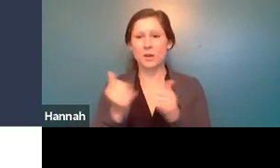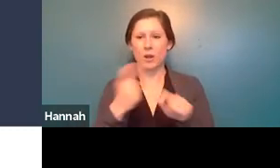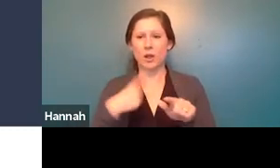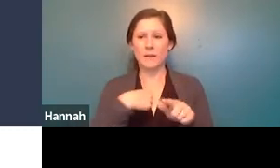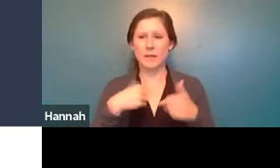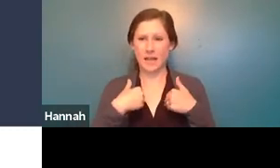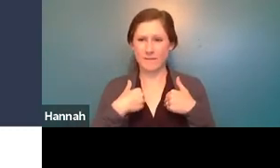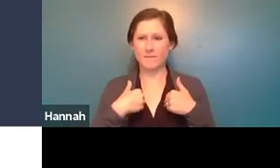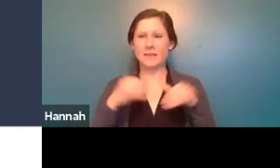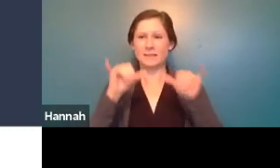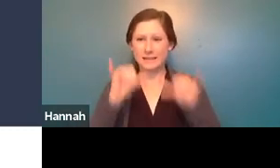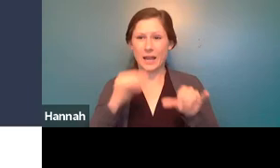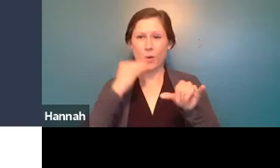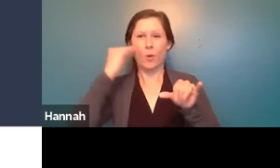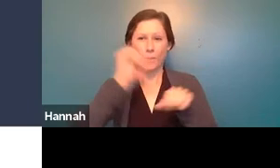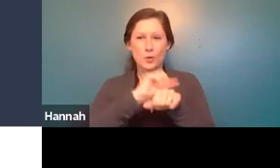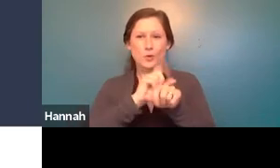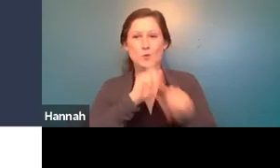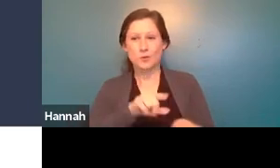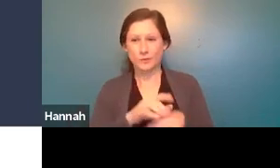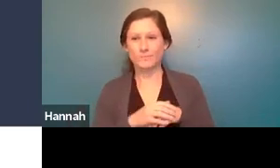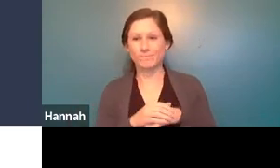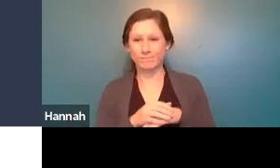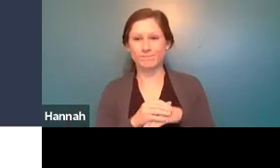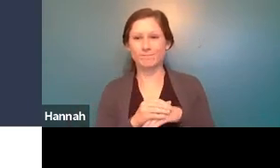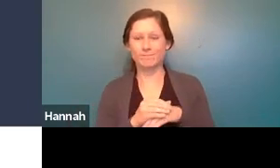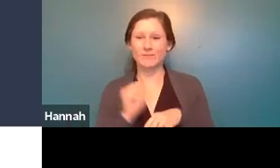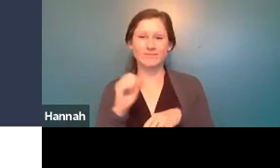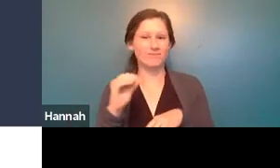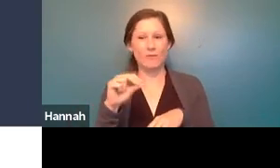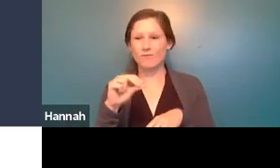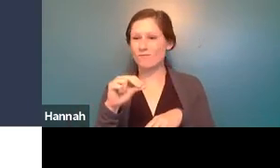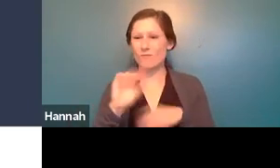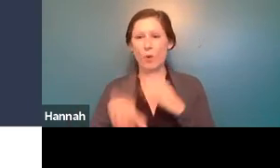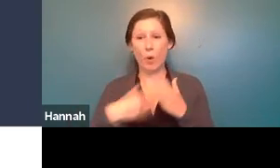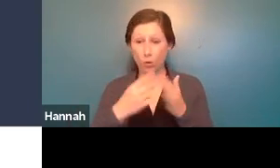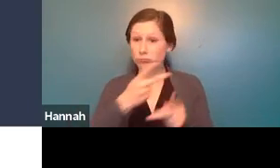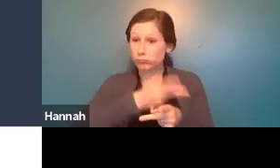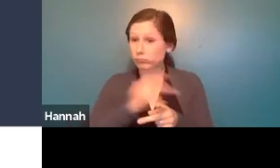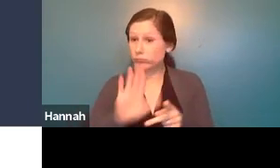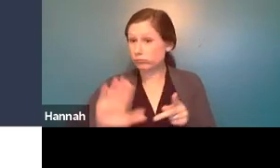home and work order. So no. They all are taking care of their animals. And I forgot that